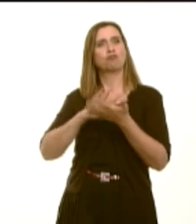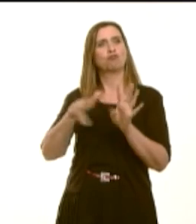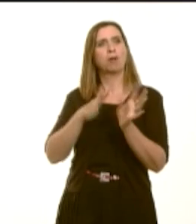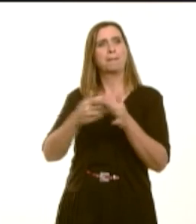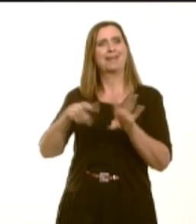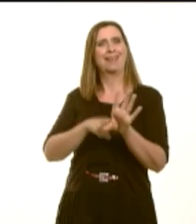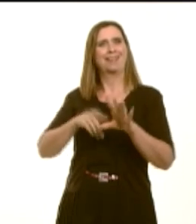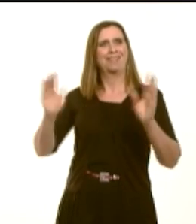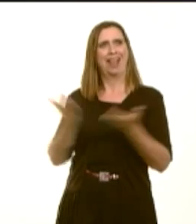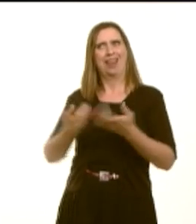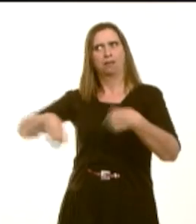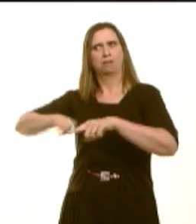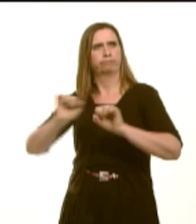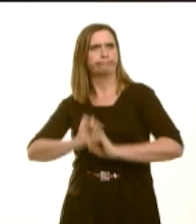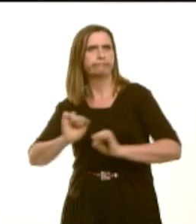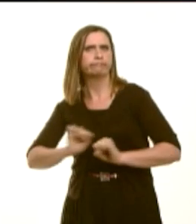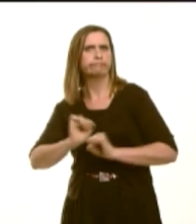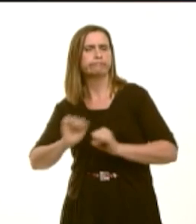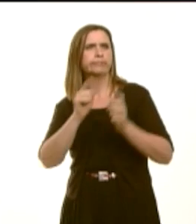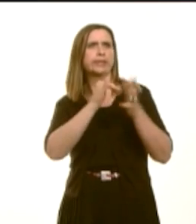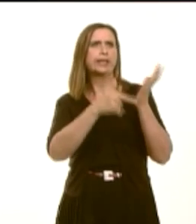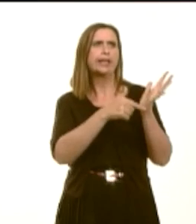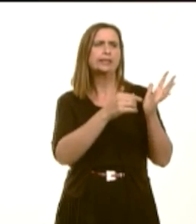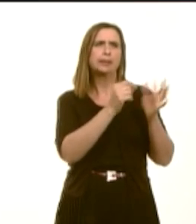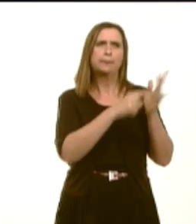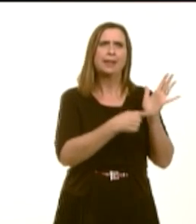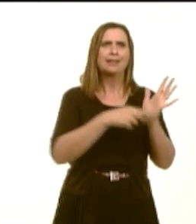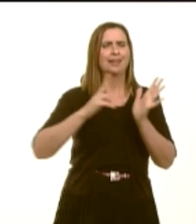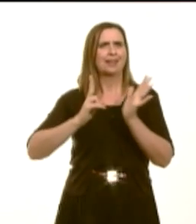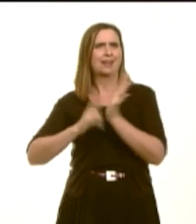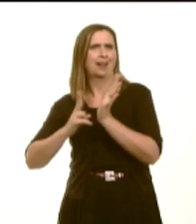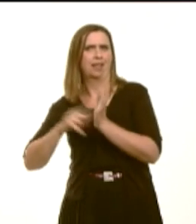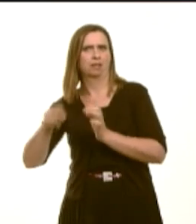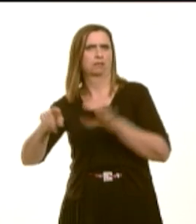see whether you will call in East Pit and Nant Llesg respectively. Will you now implement